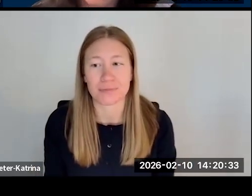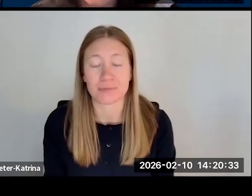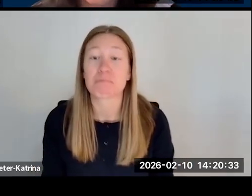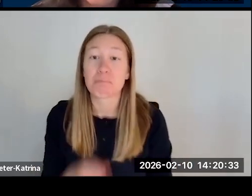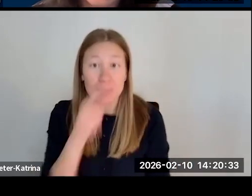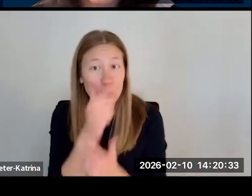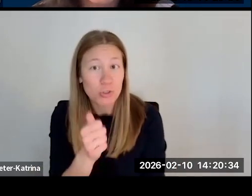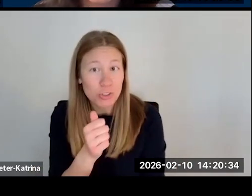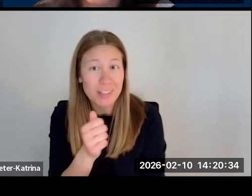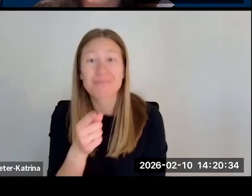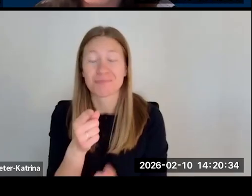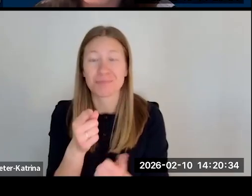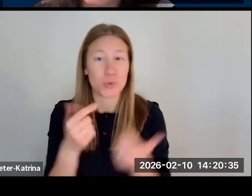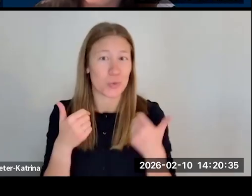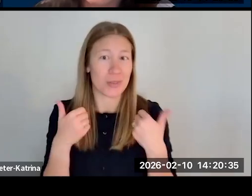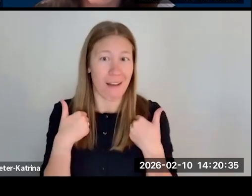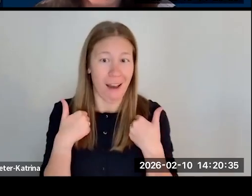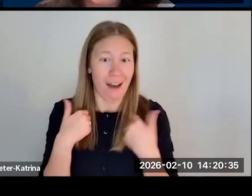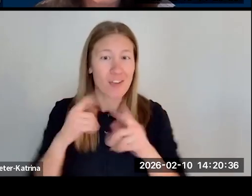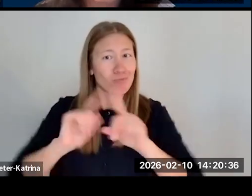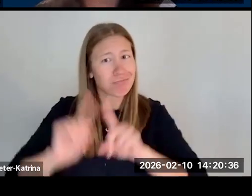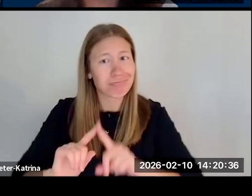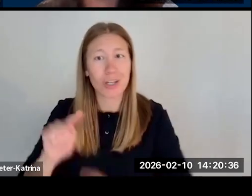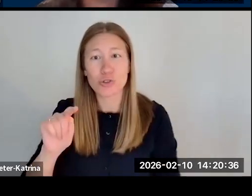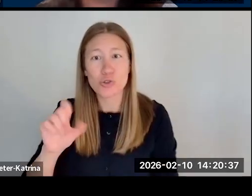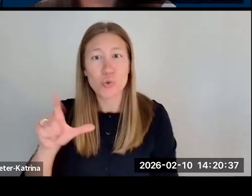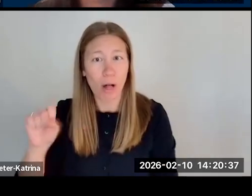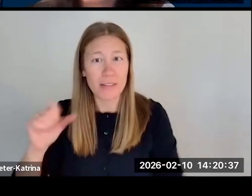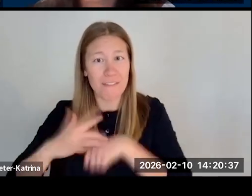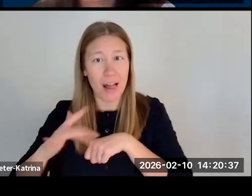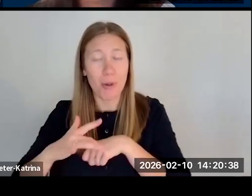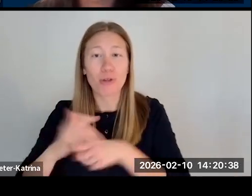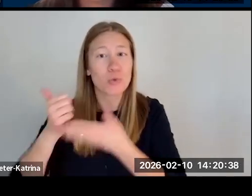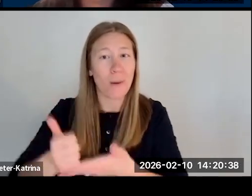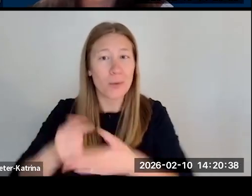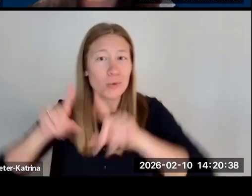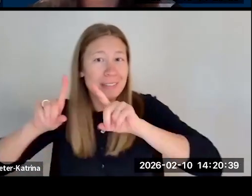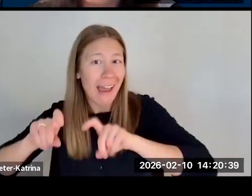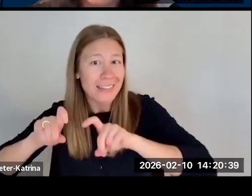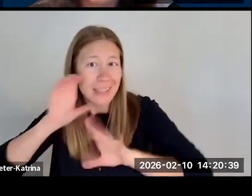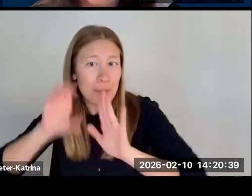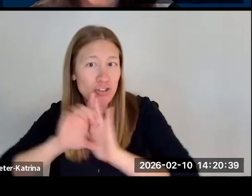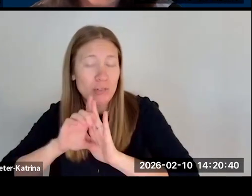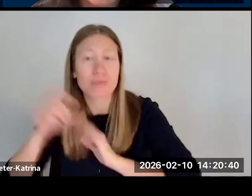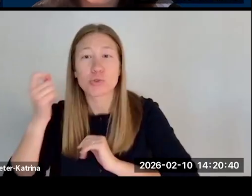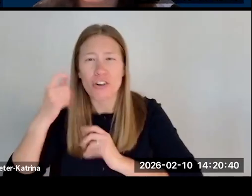There are tools out there to help with testing images to understand how they might appear for individuals